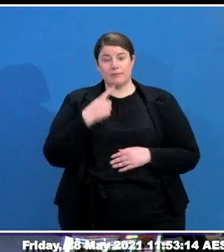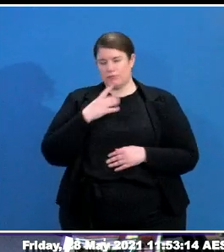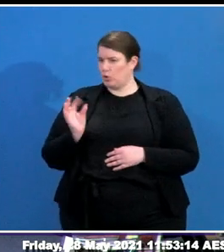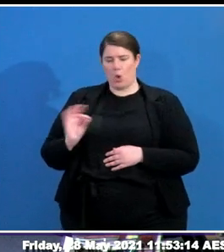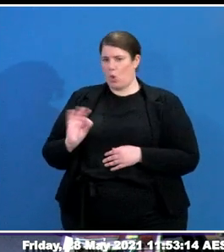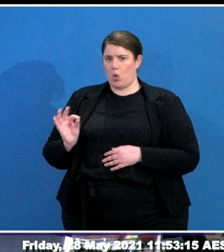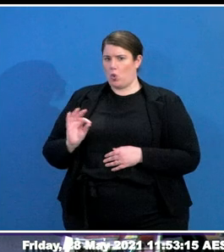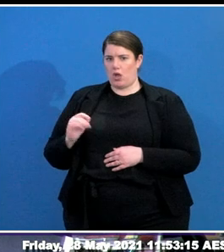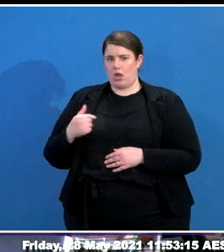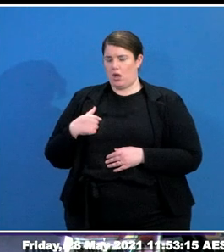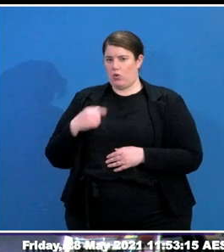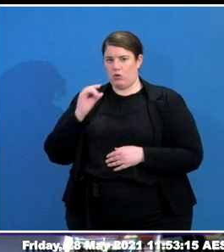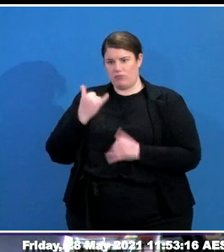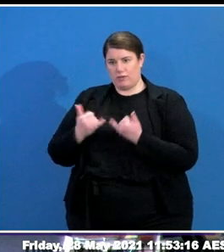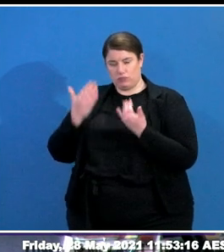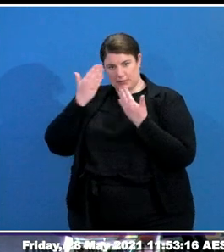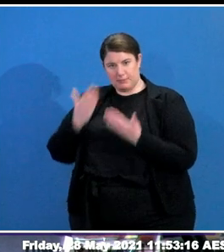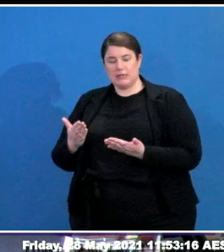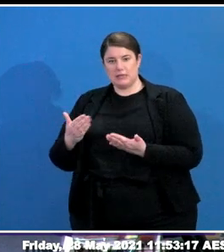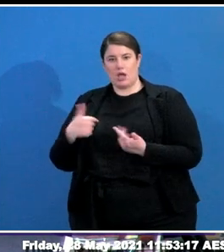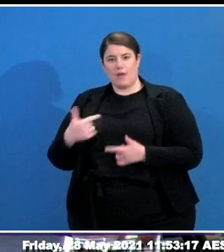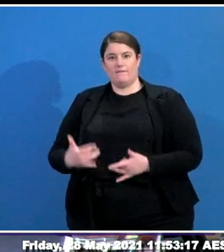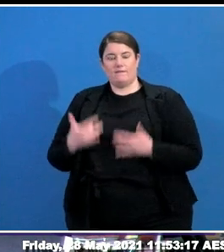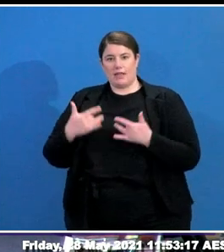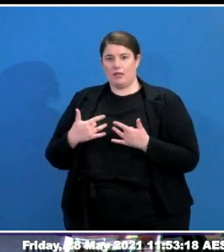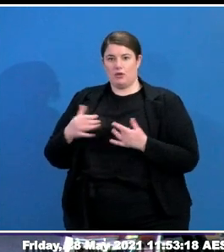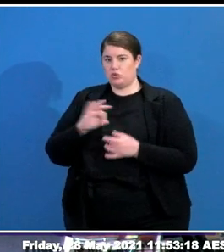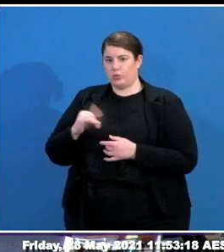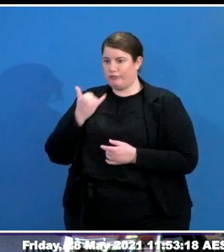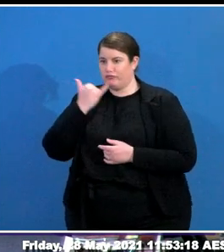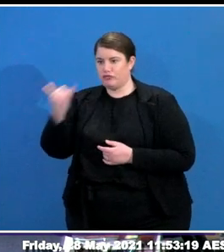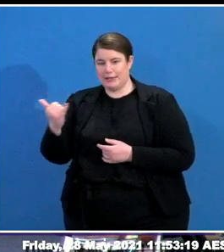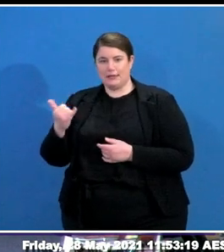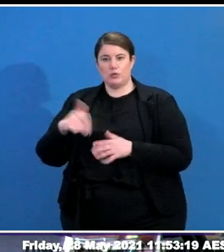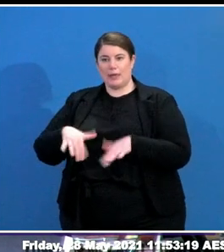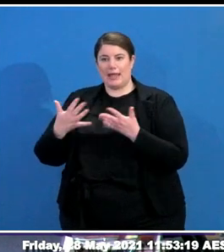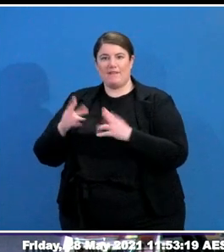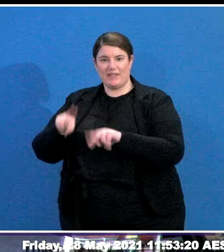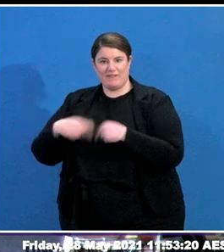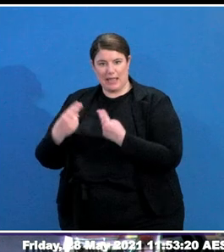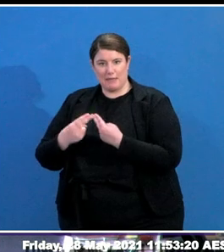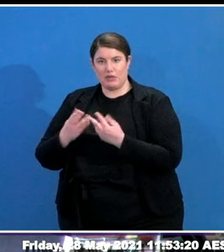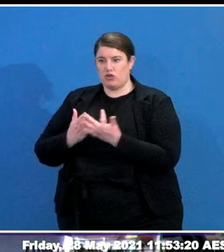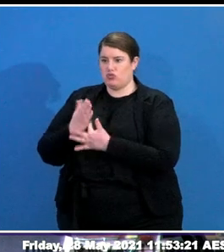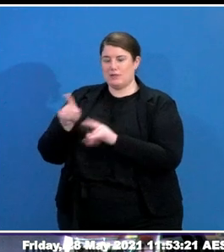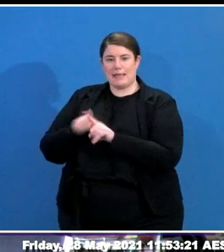Very respectfully, I felt that I should not speak to any of the families while this Royal Commission was on.